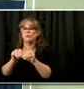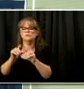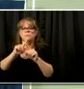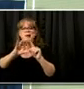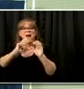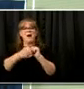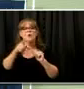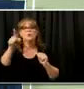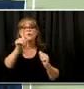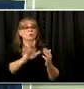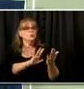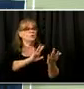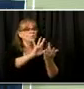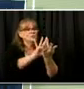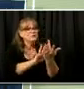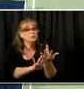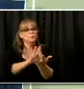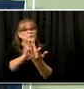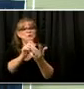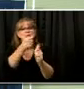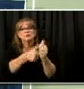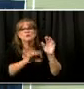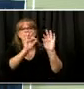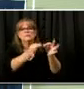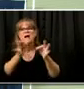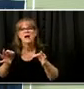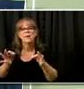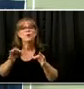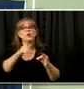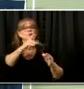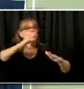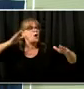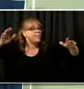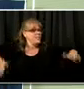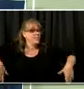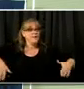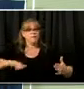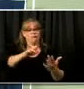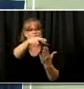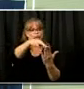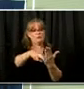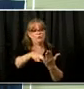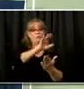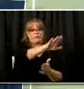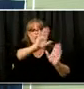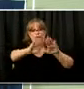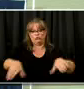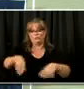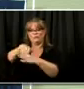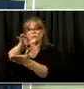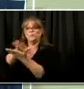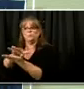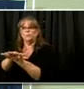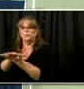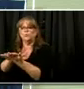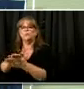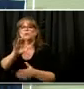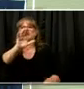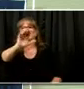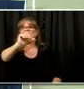And then I’m also wondering, if we end up with much lower enrollment on Count Day, how would you be treating funding for school districts going forward?